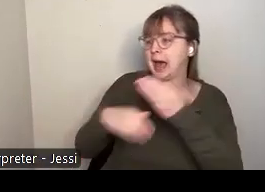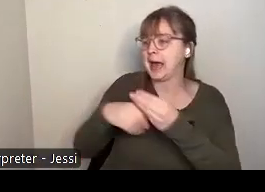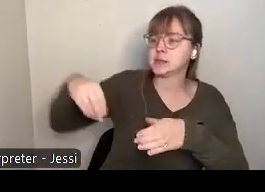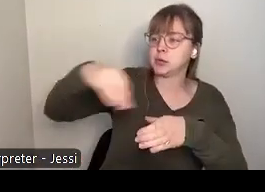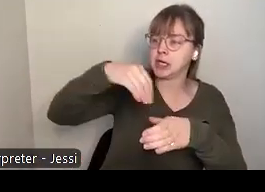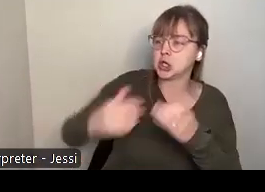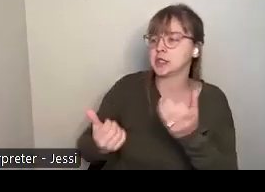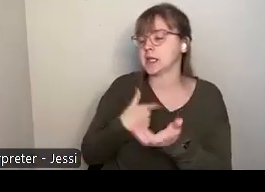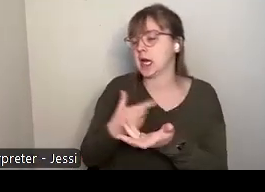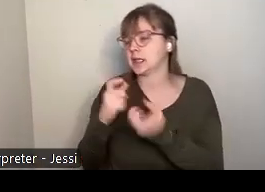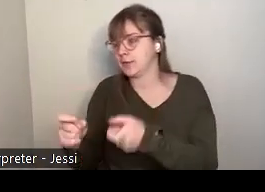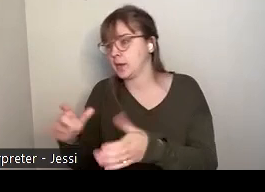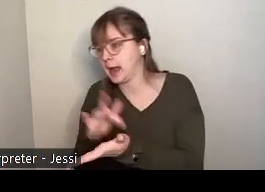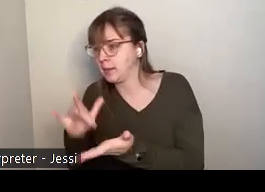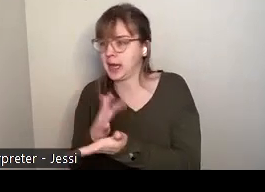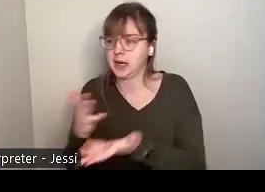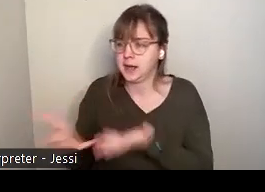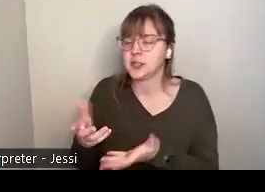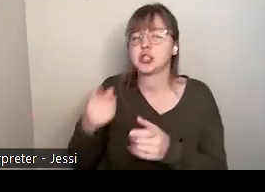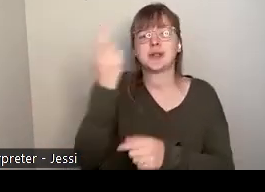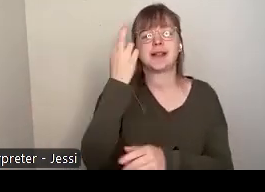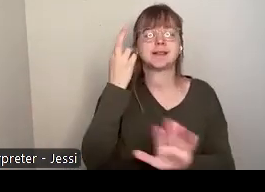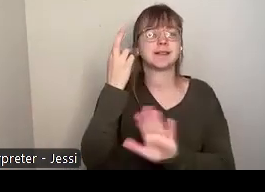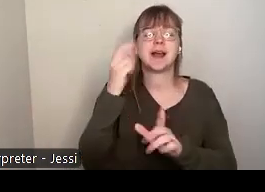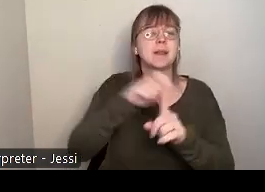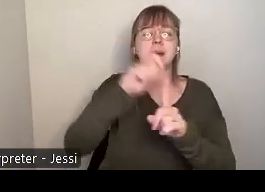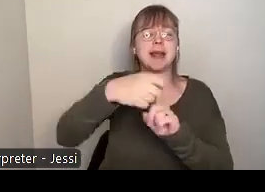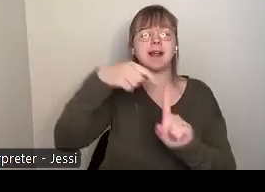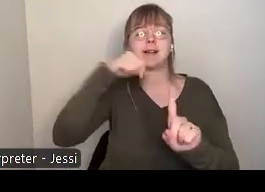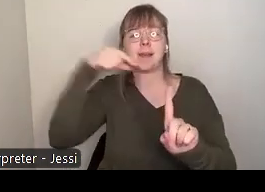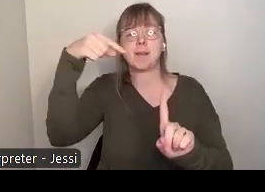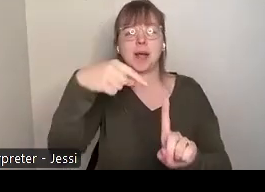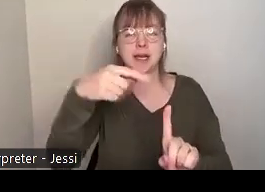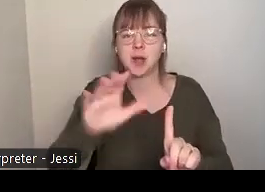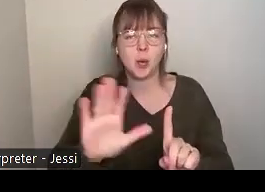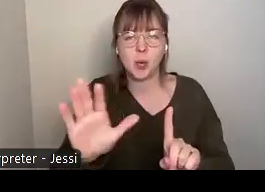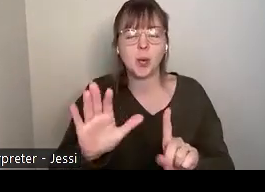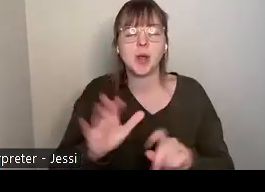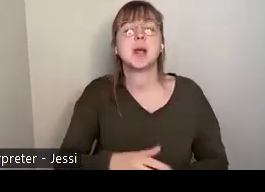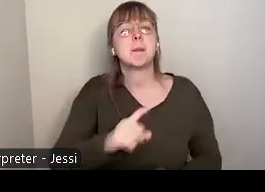that it really wasn't about the banana at all but you can also see in that story the points